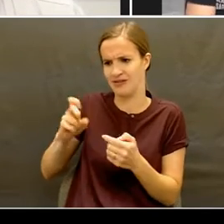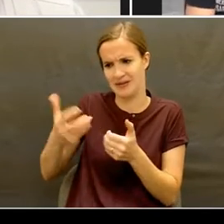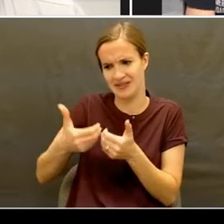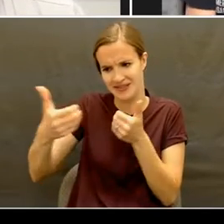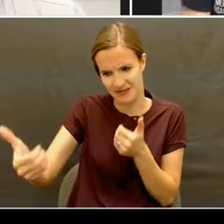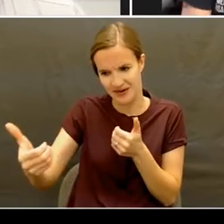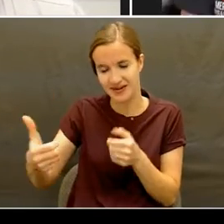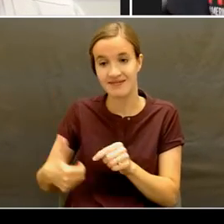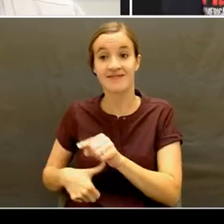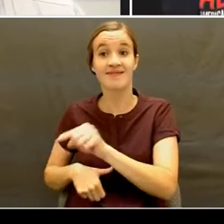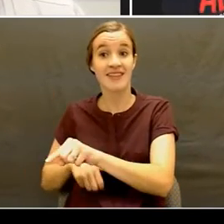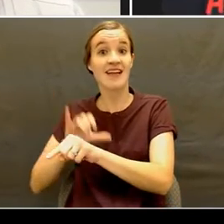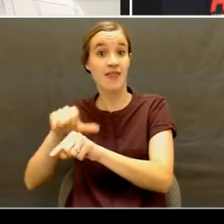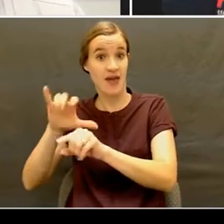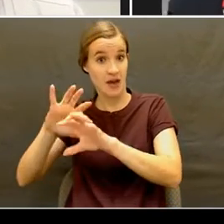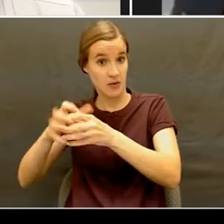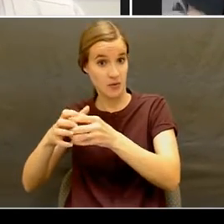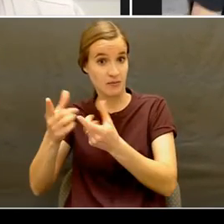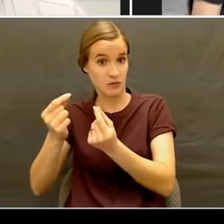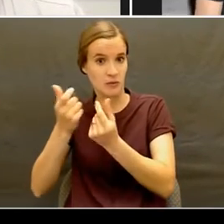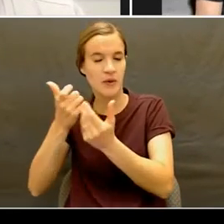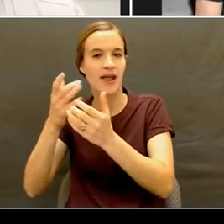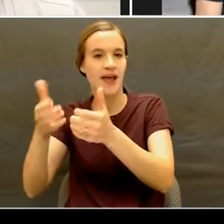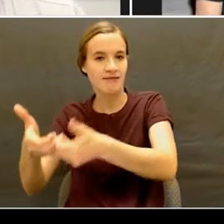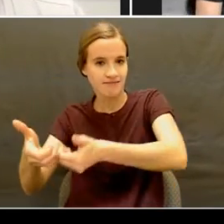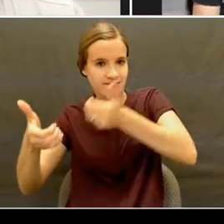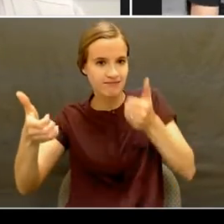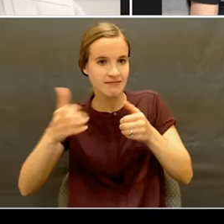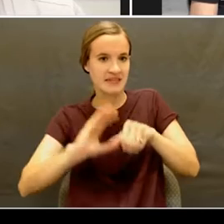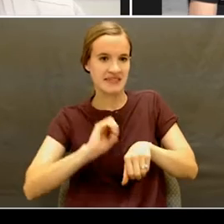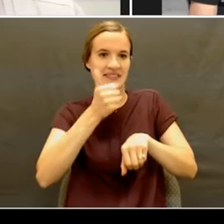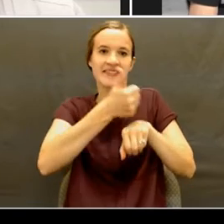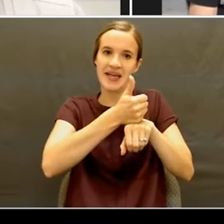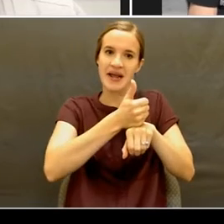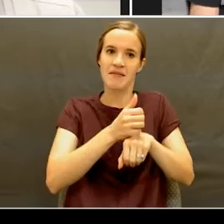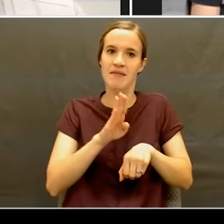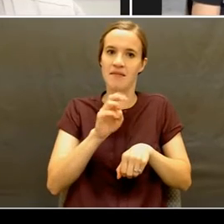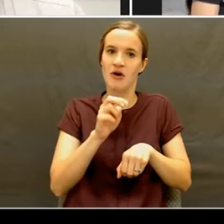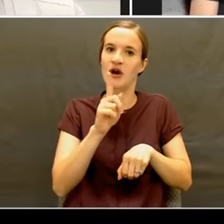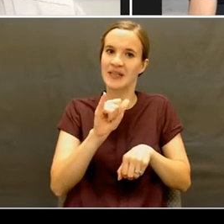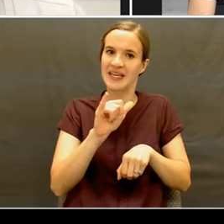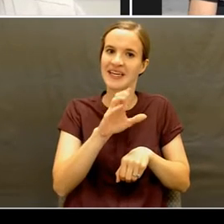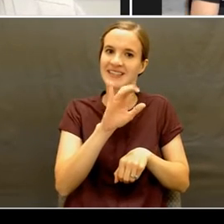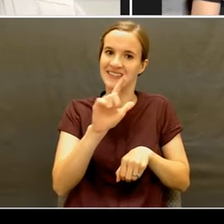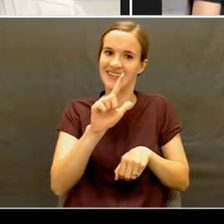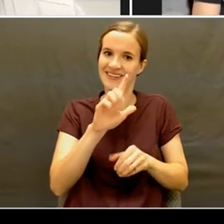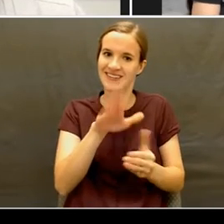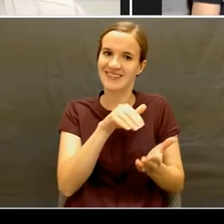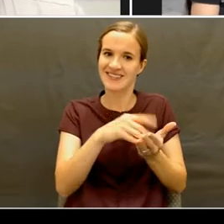and Berkeley CIL became Berkeley CIL from that[chuckles] Mark: Well I'll be darned Tom: But I